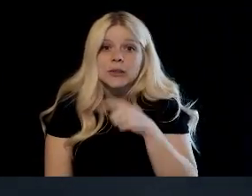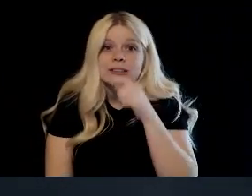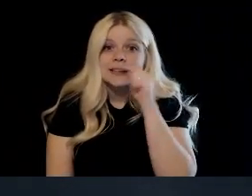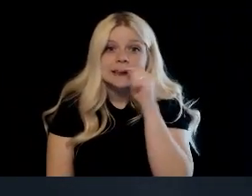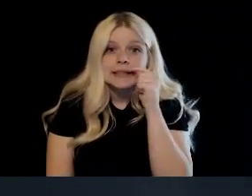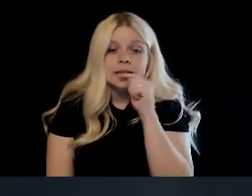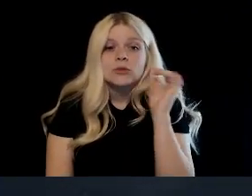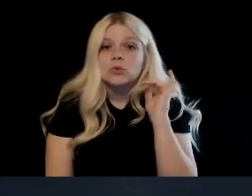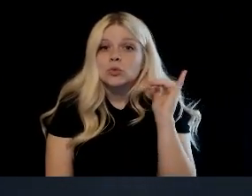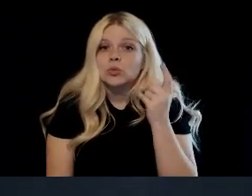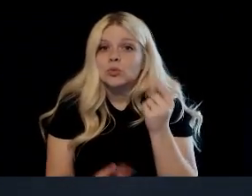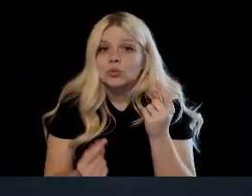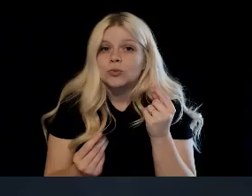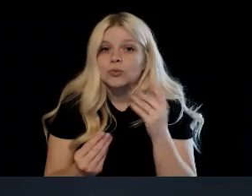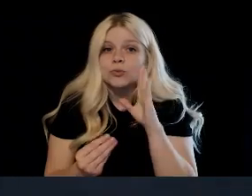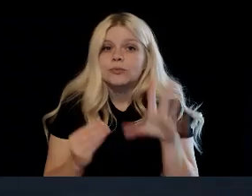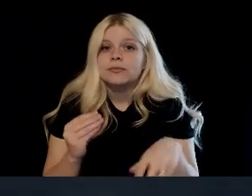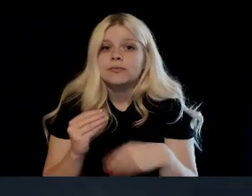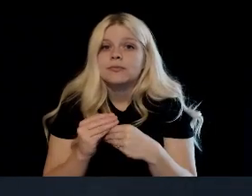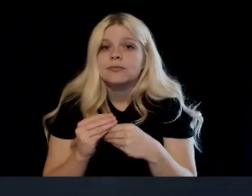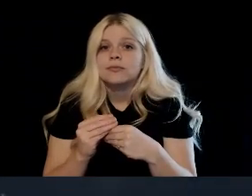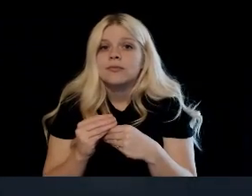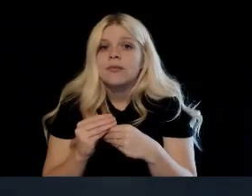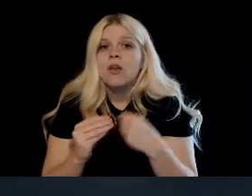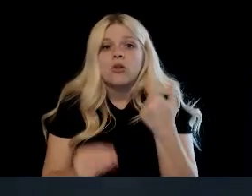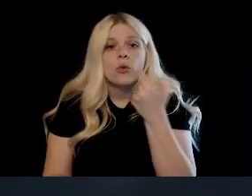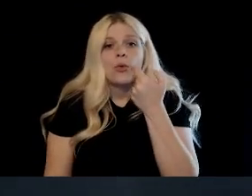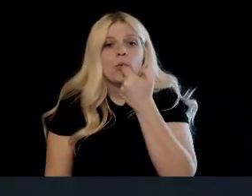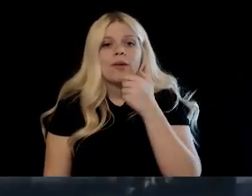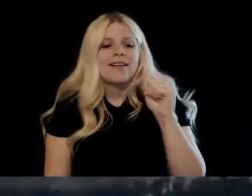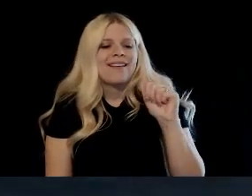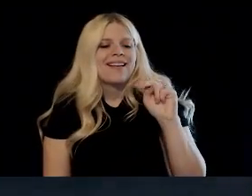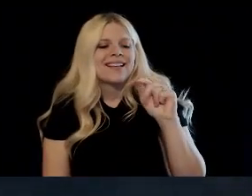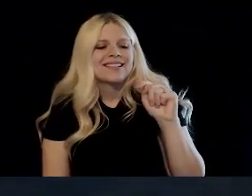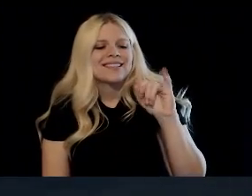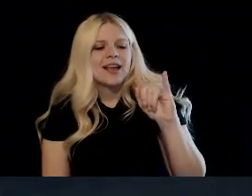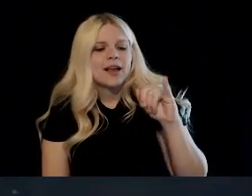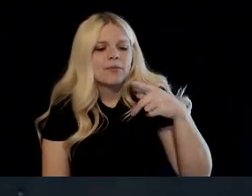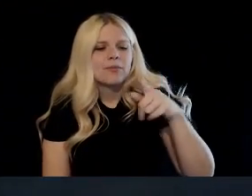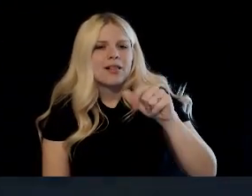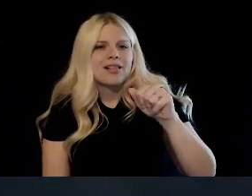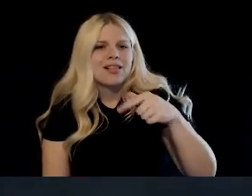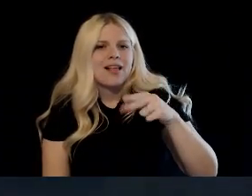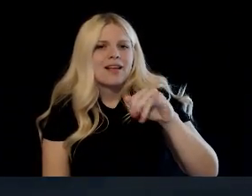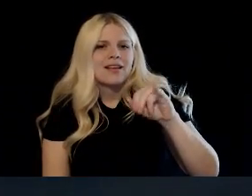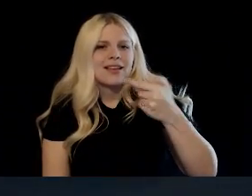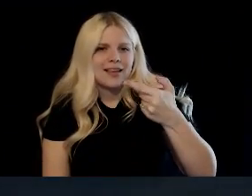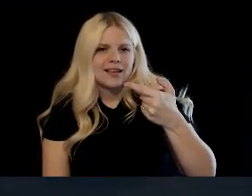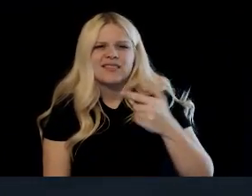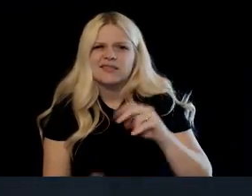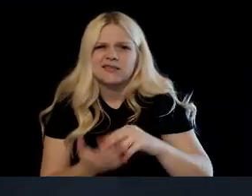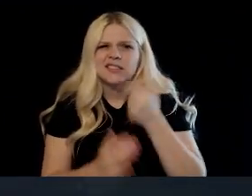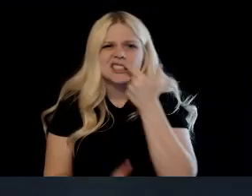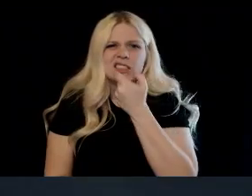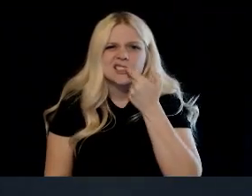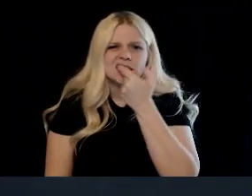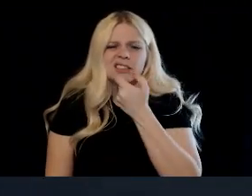can put an anti-plaque agent on her teeth. We can even have our vets and our vet tech come out and do what they call scaling. It's something they do at the dentist,